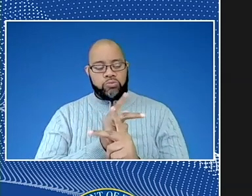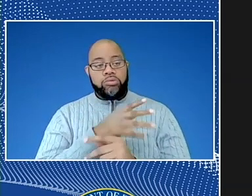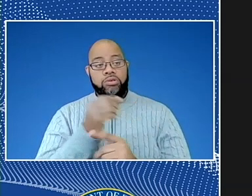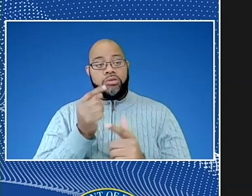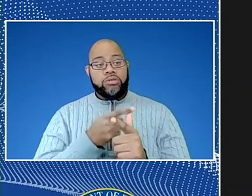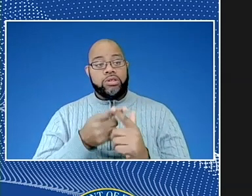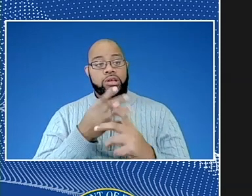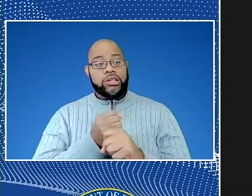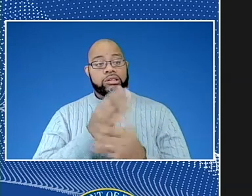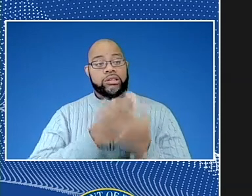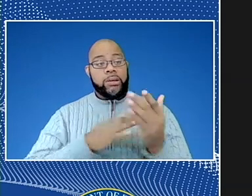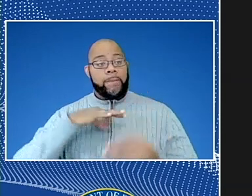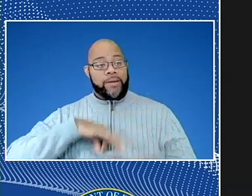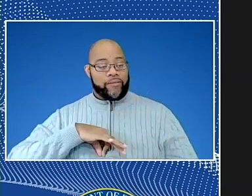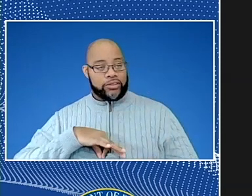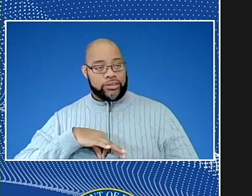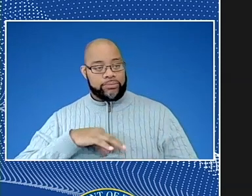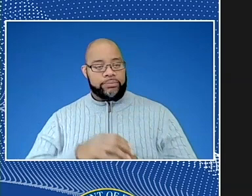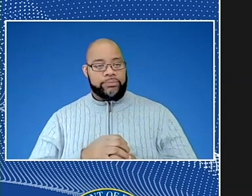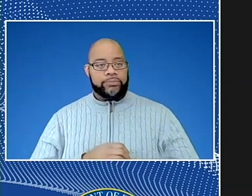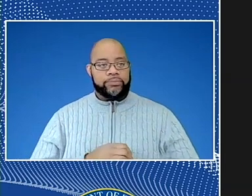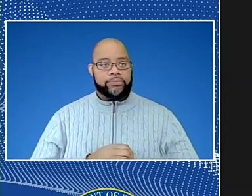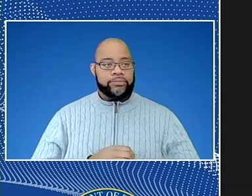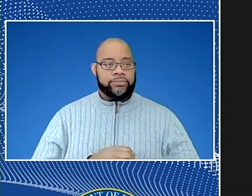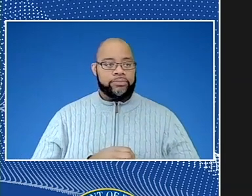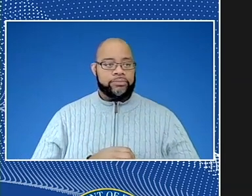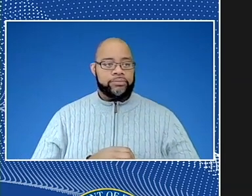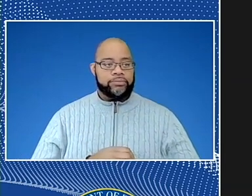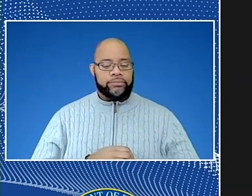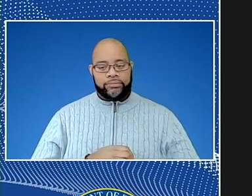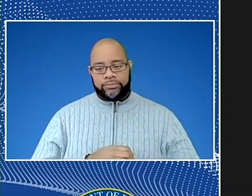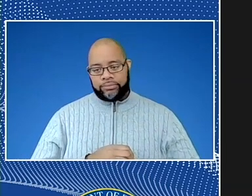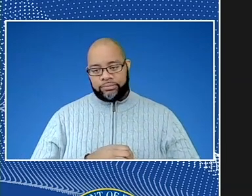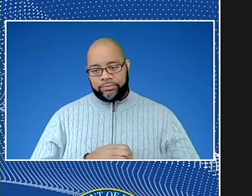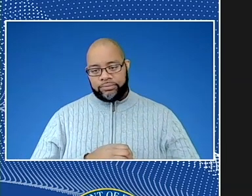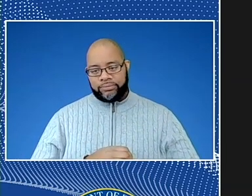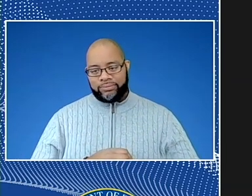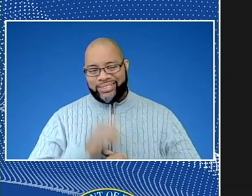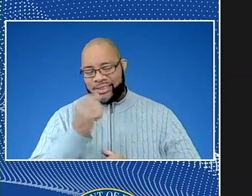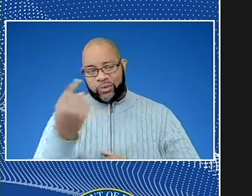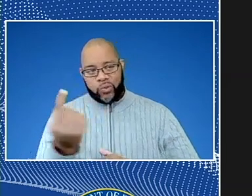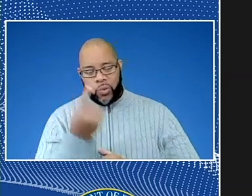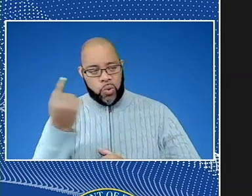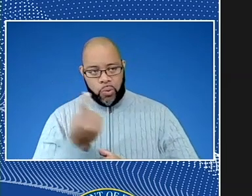benefits. That doesn't always appear to be